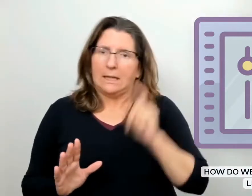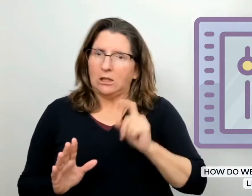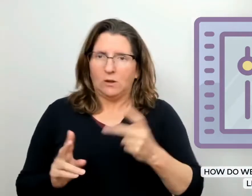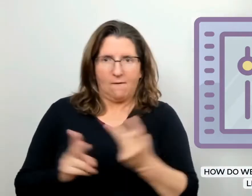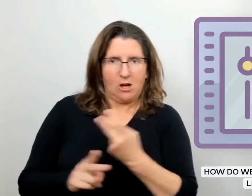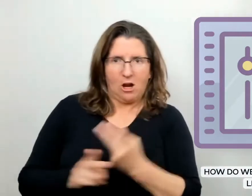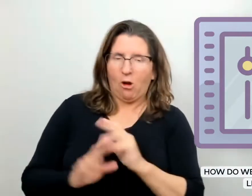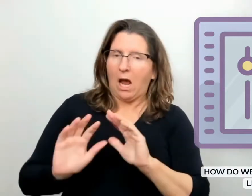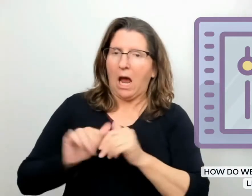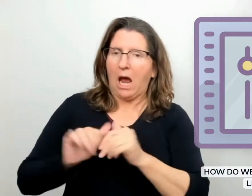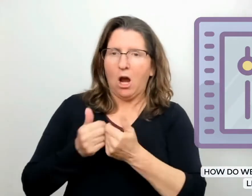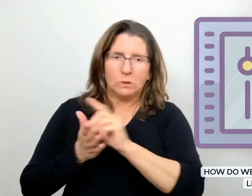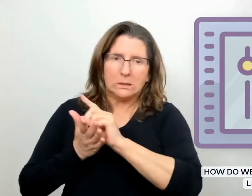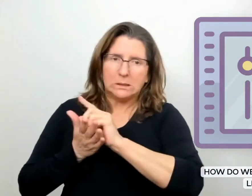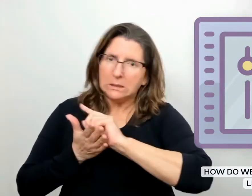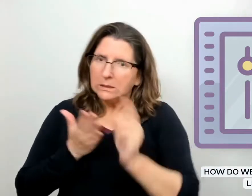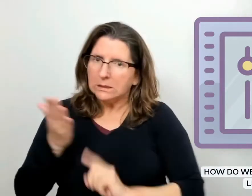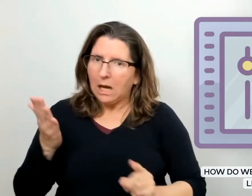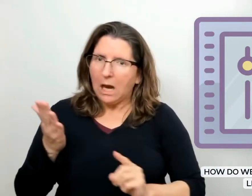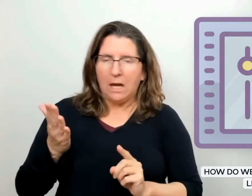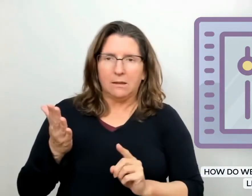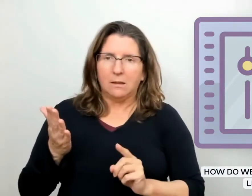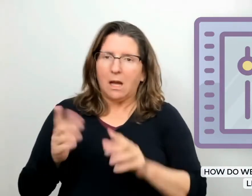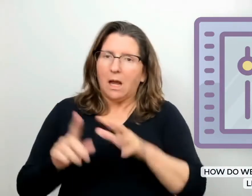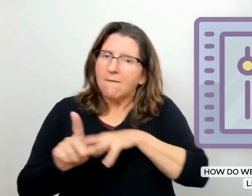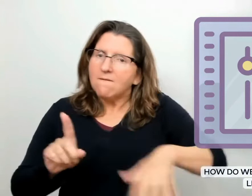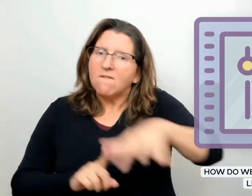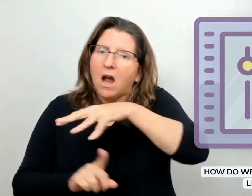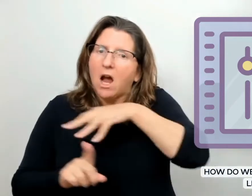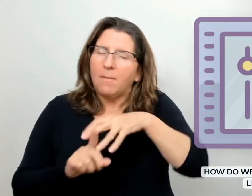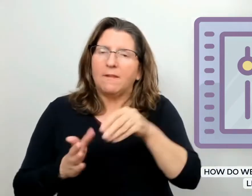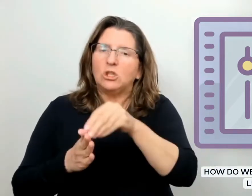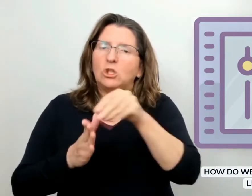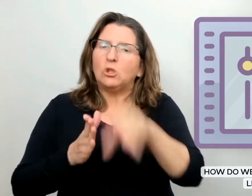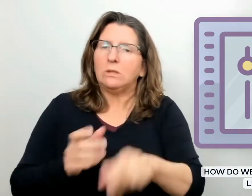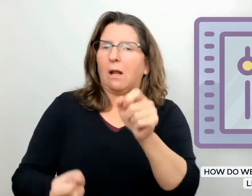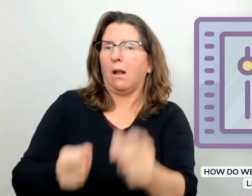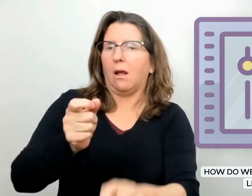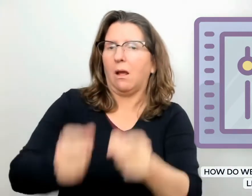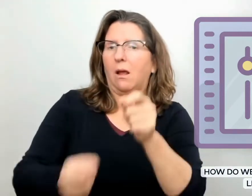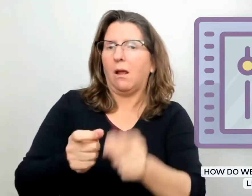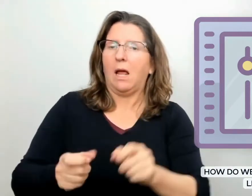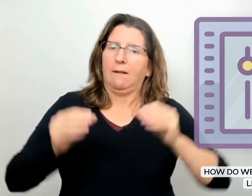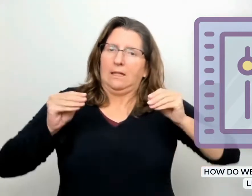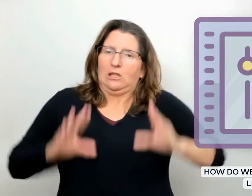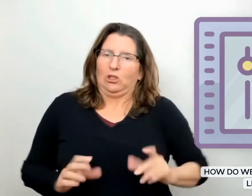It's up to teachers to design and create an environment where students can make adjustments for their learning,